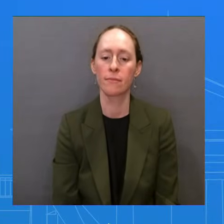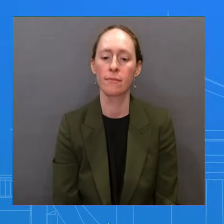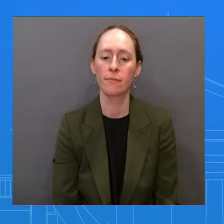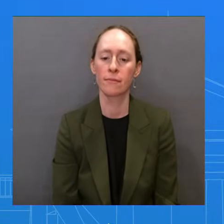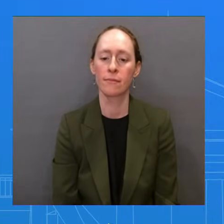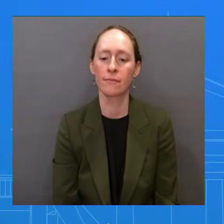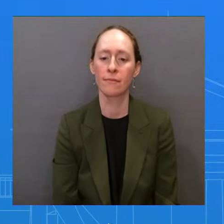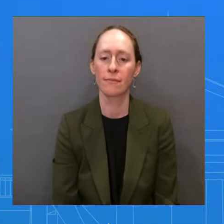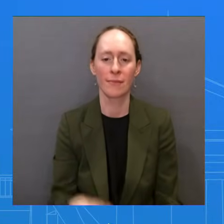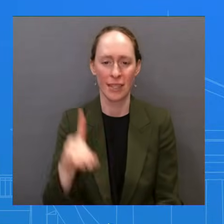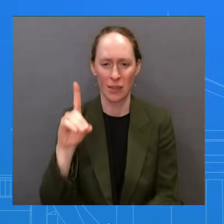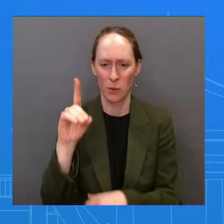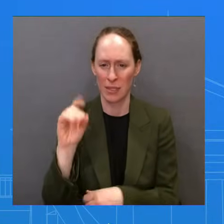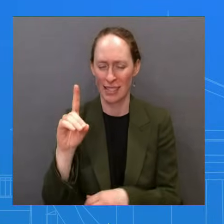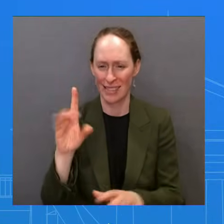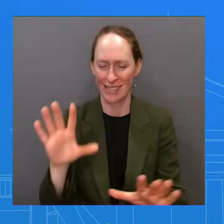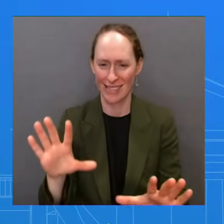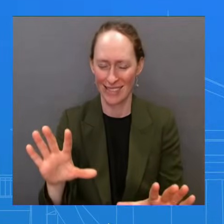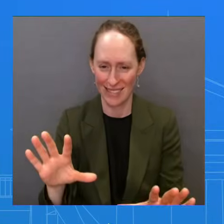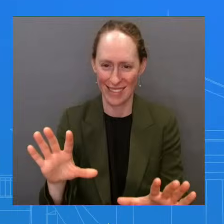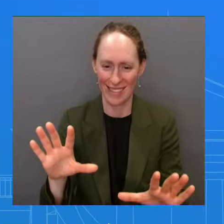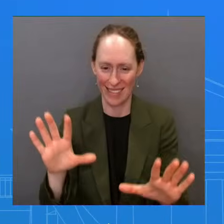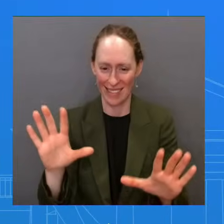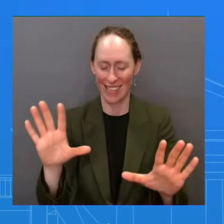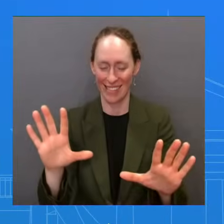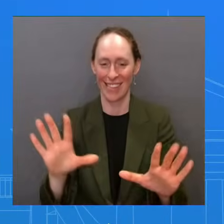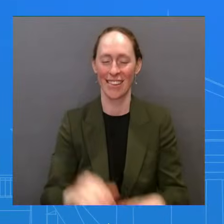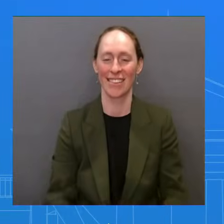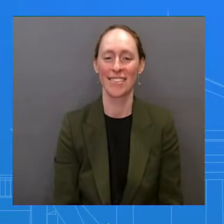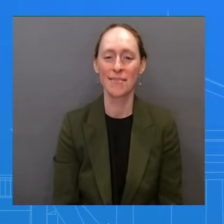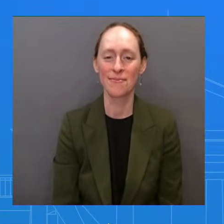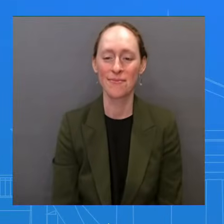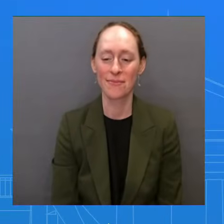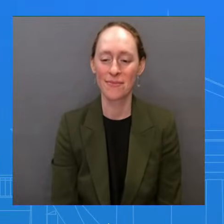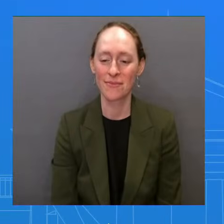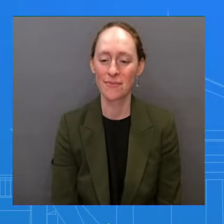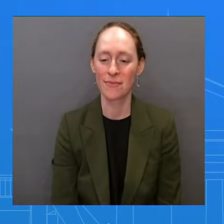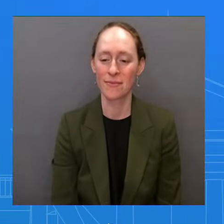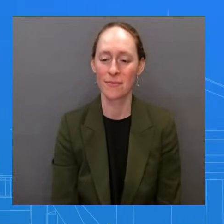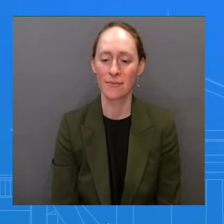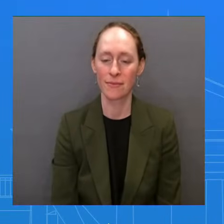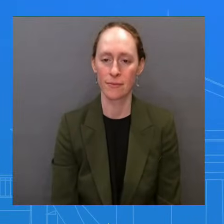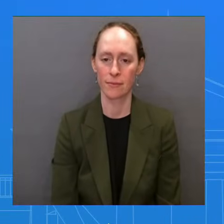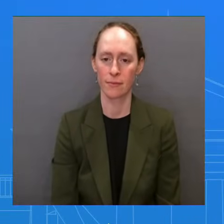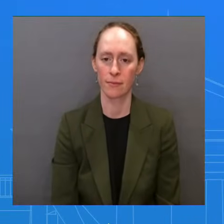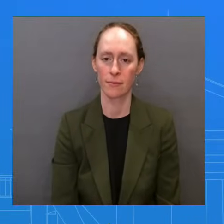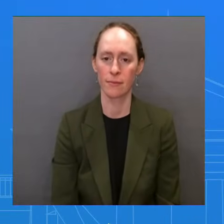So, obviously, President Biden has been a big critic of former President Donald Trump's immigration policies.